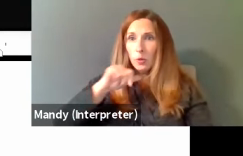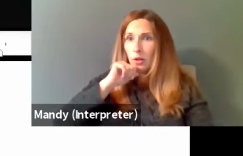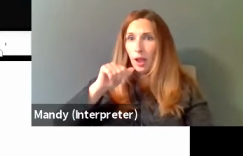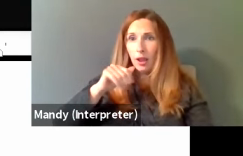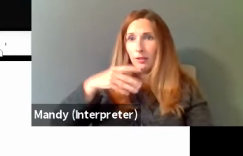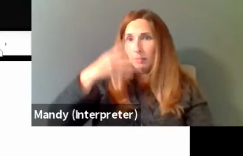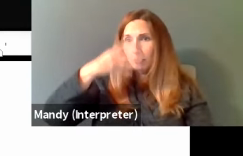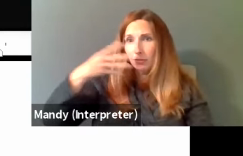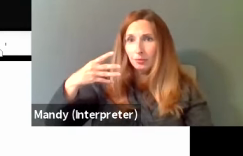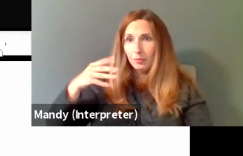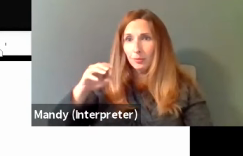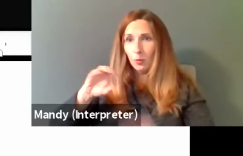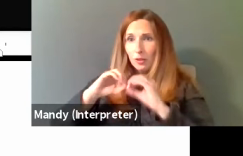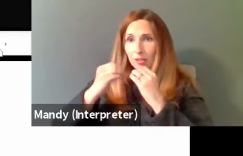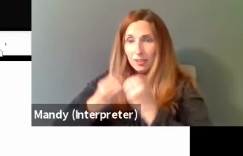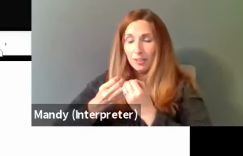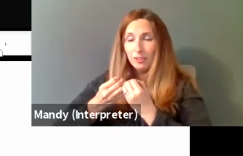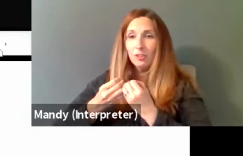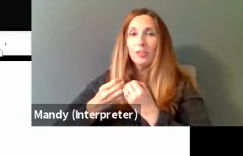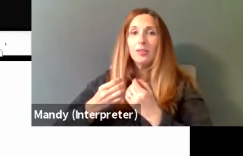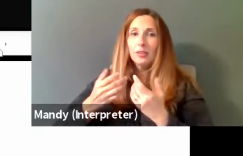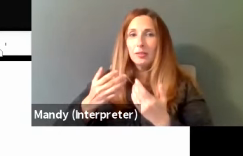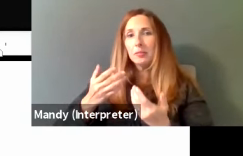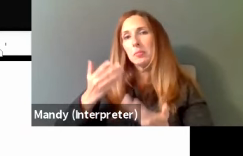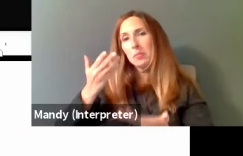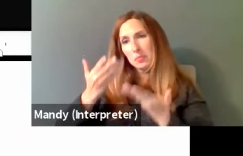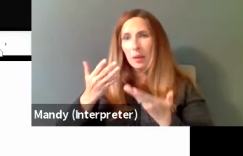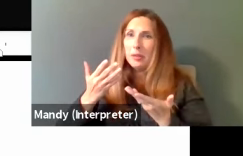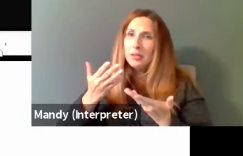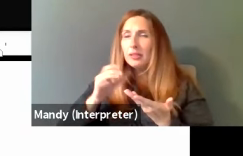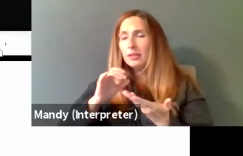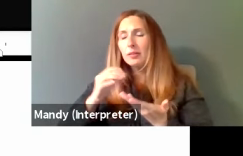and even if you are, again, you might want to be inclusive of the Deaf